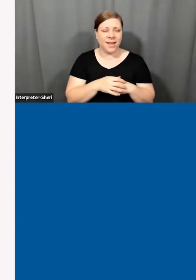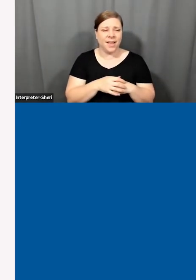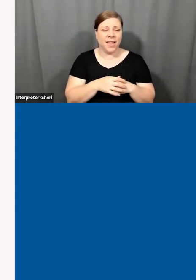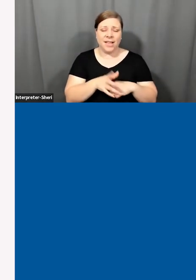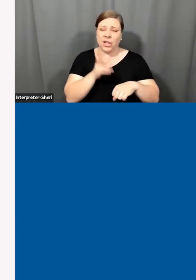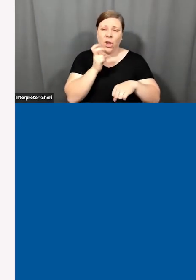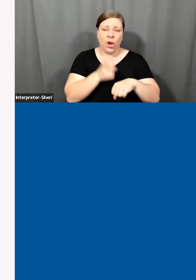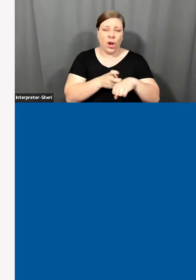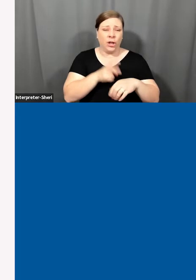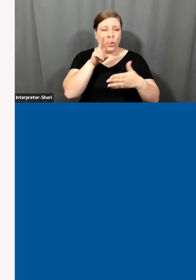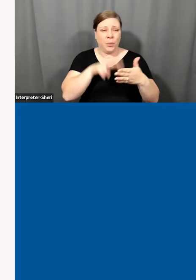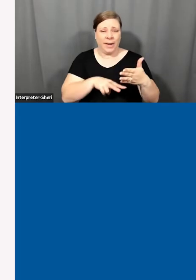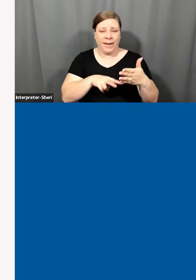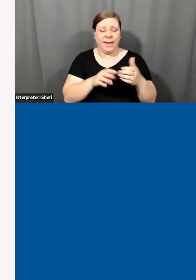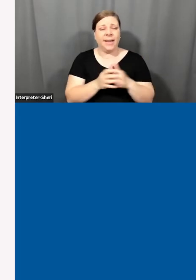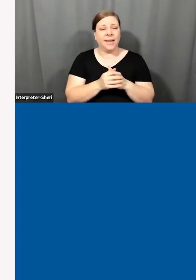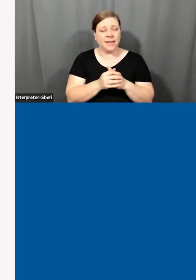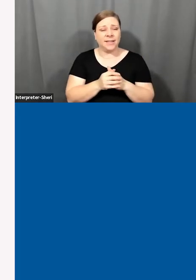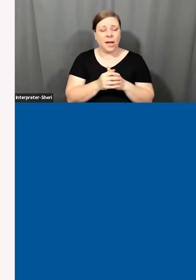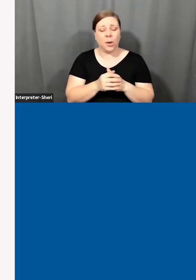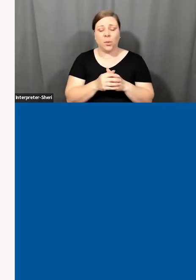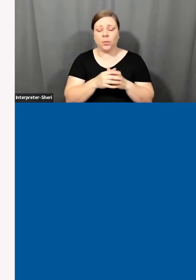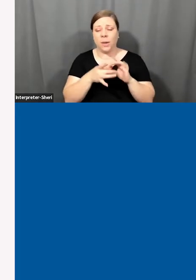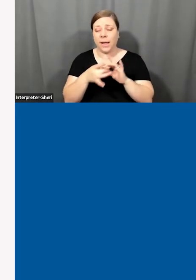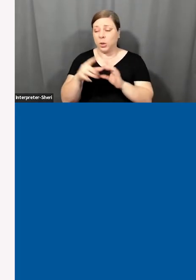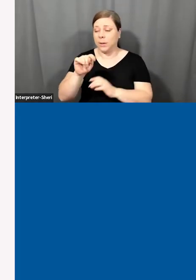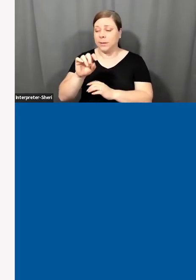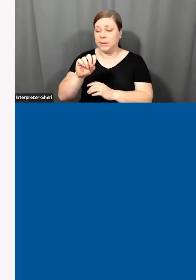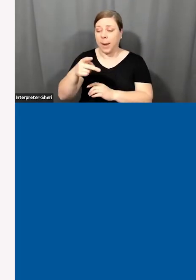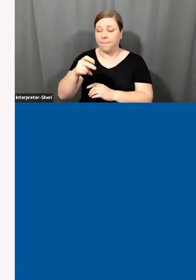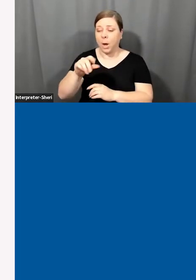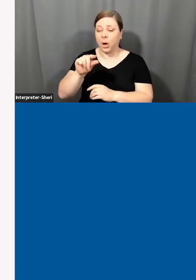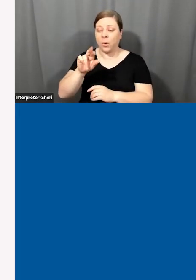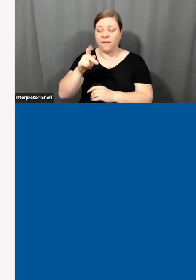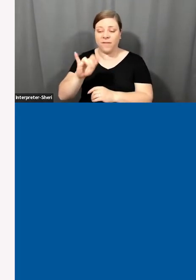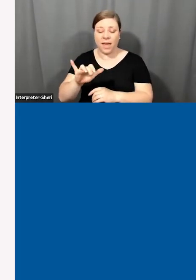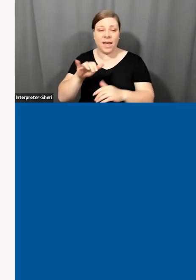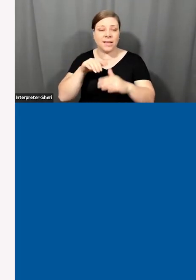So just as we talk about typography accessibility that comes into play here, The hashtags here are inaccessible